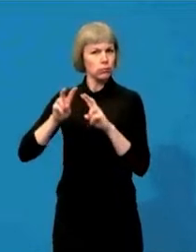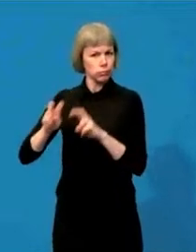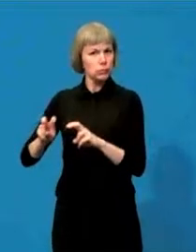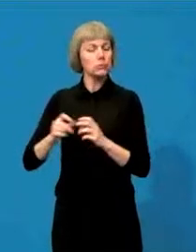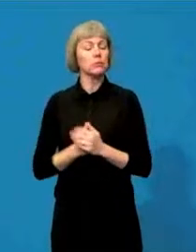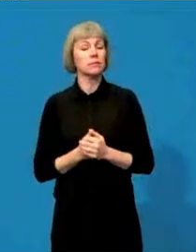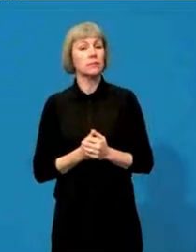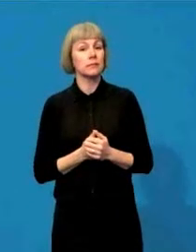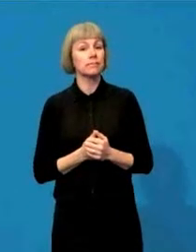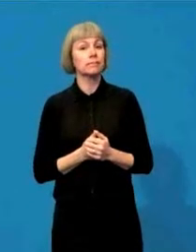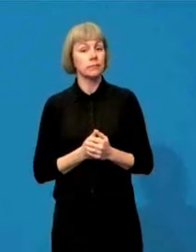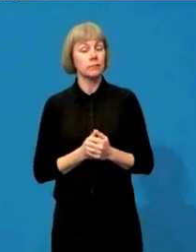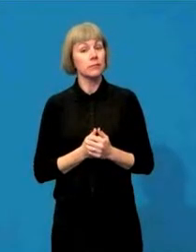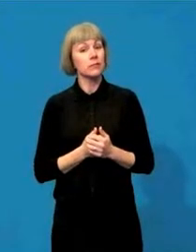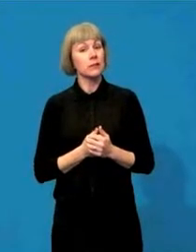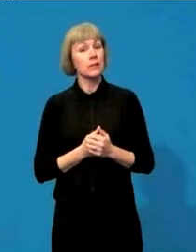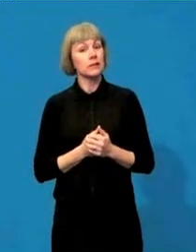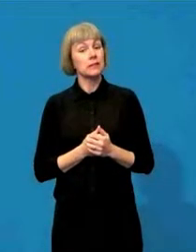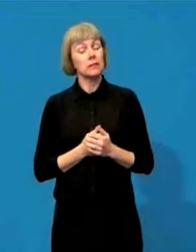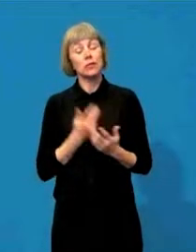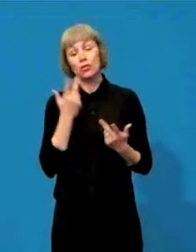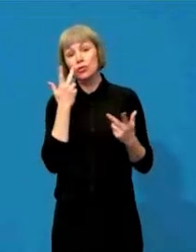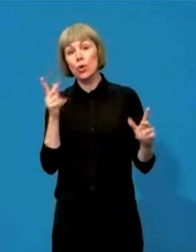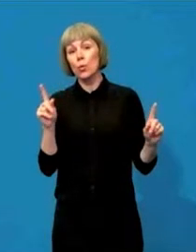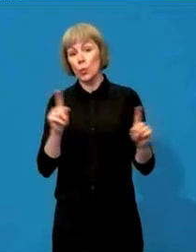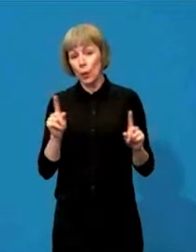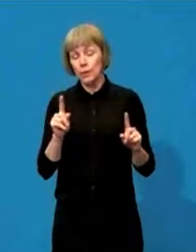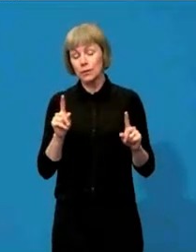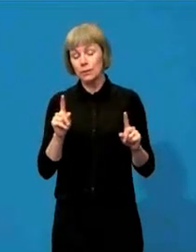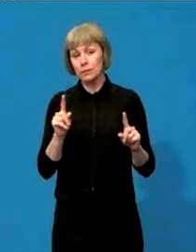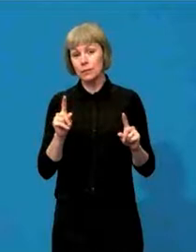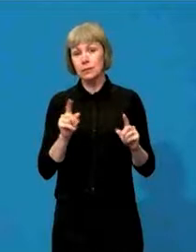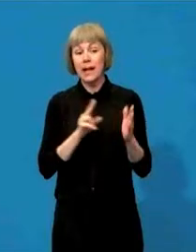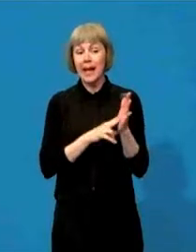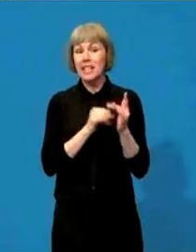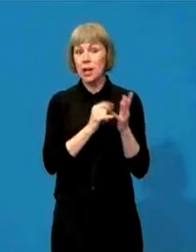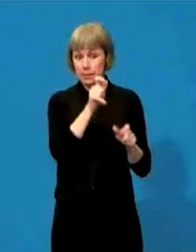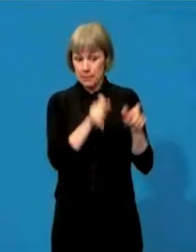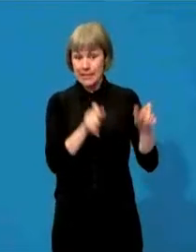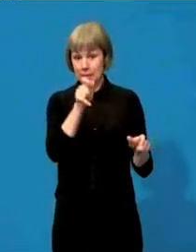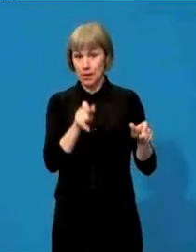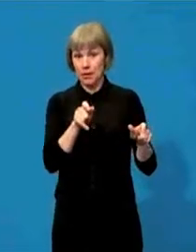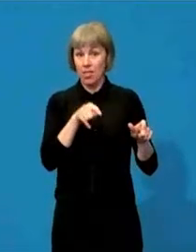Fitzroy Crossing participants in the NDIS are not utilising their full plan funding.